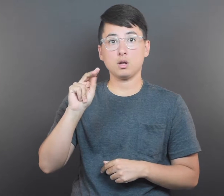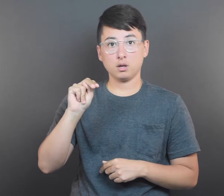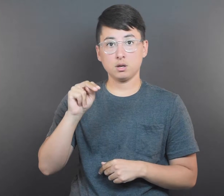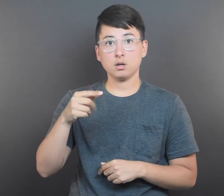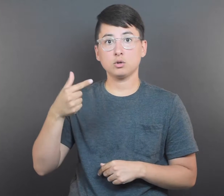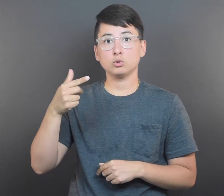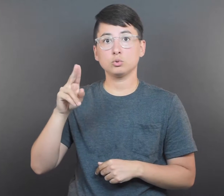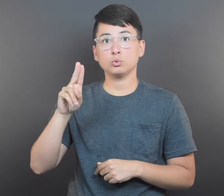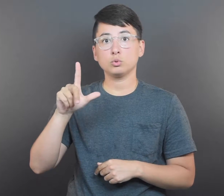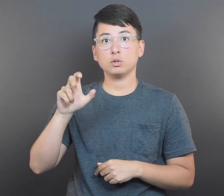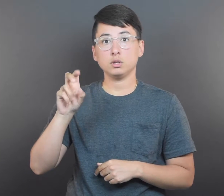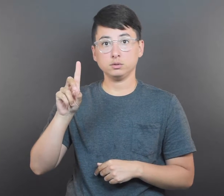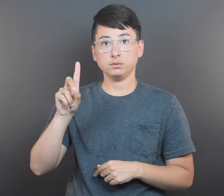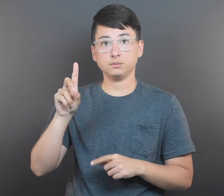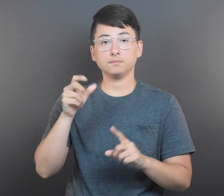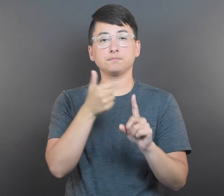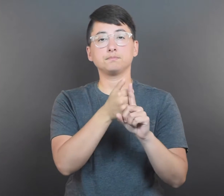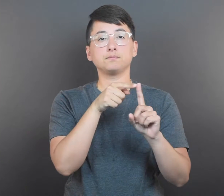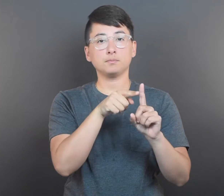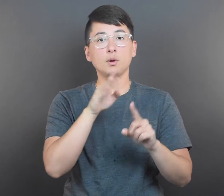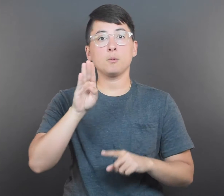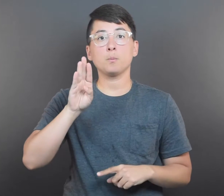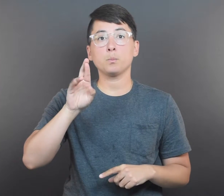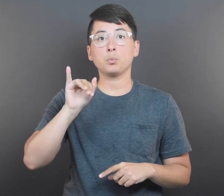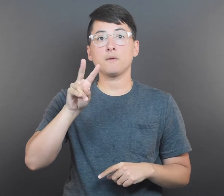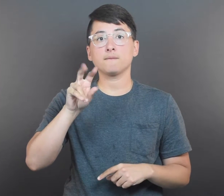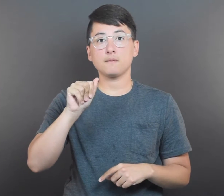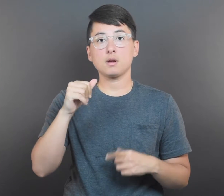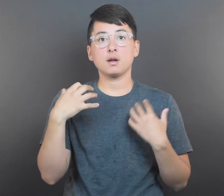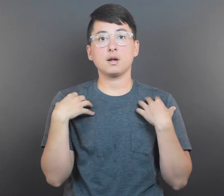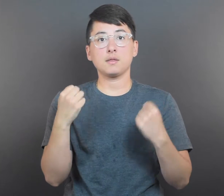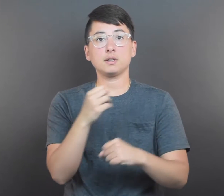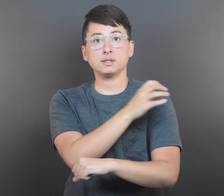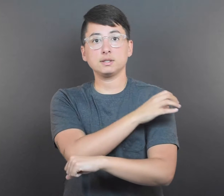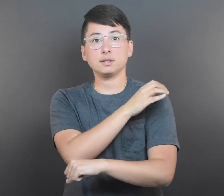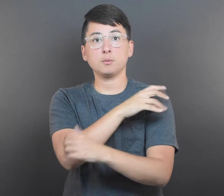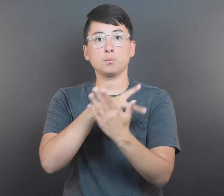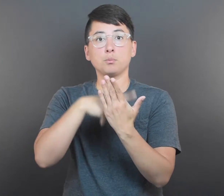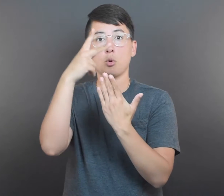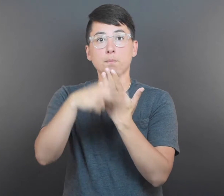ethnic groups" made hosting the vaccine event in greater Minnesota imperative.